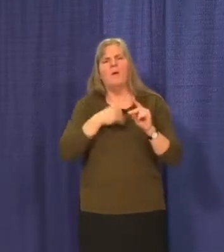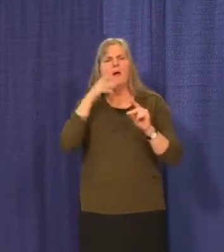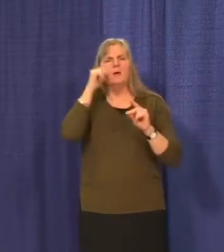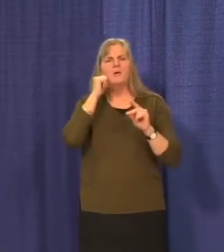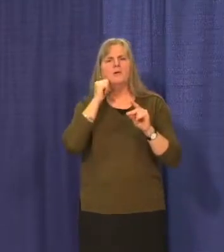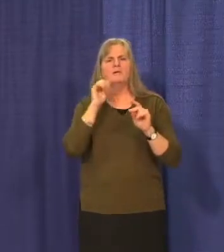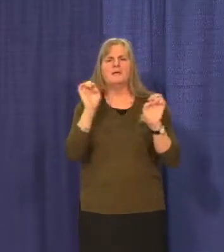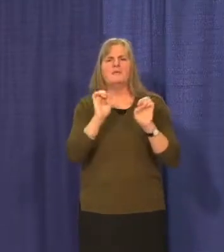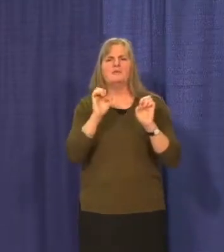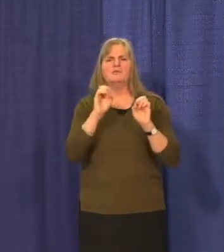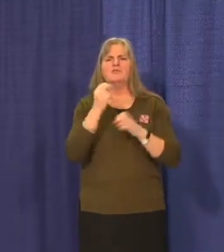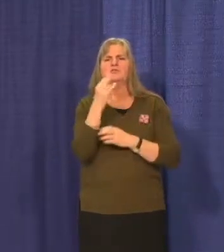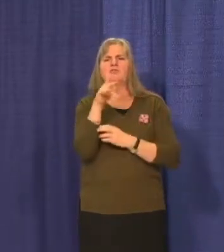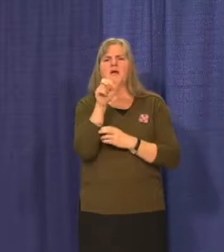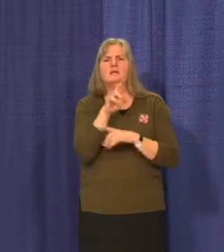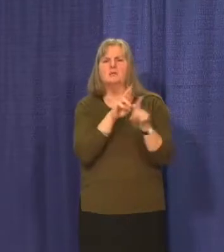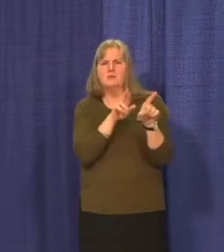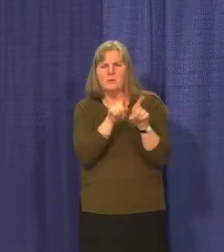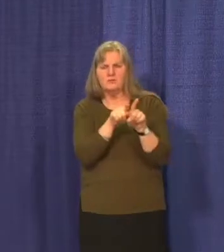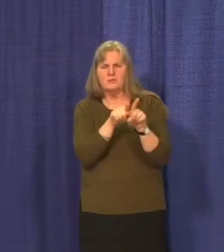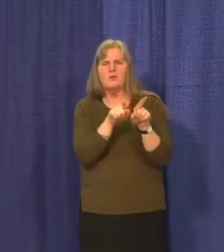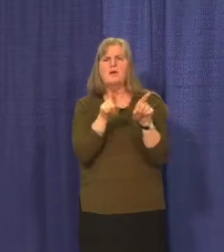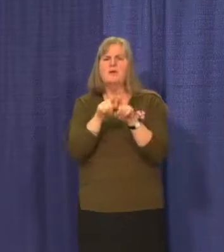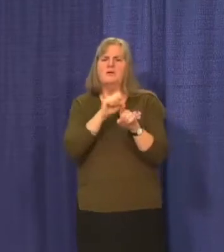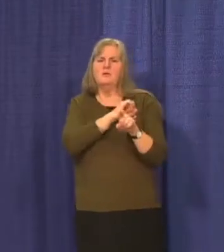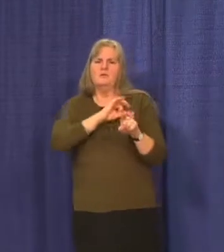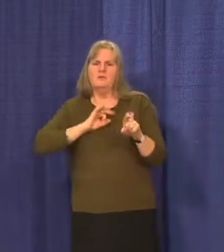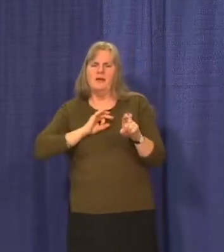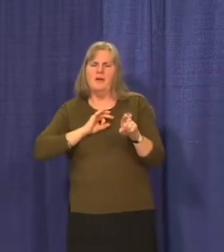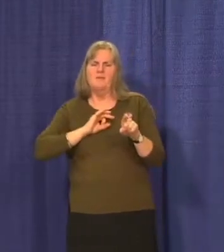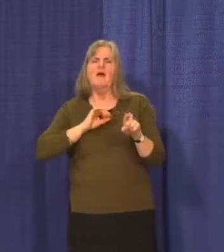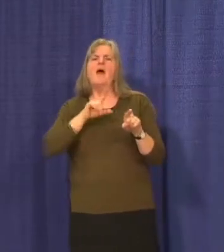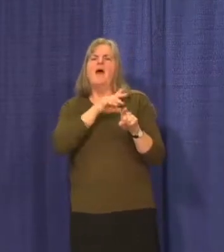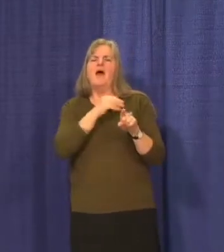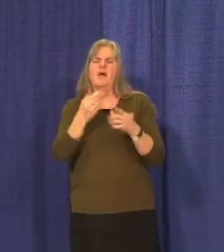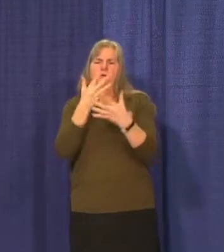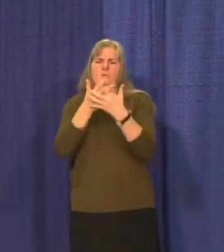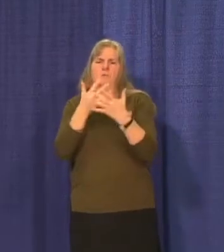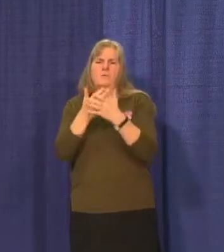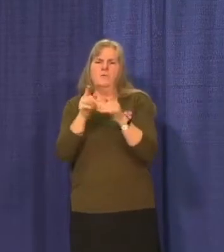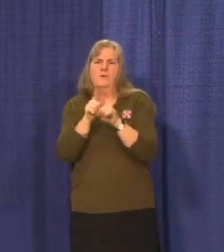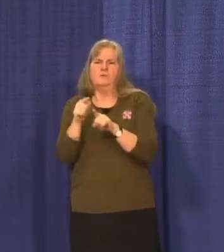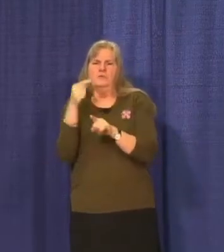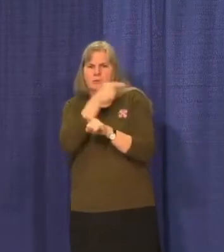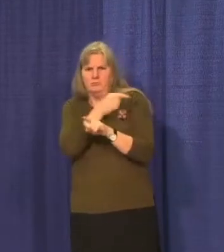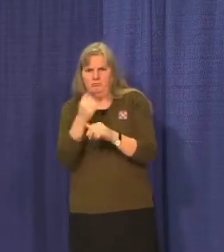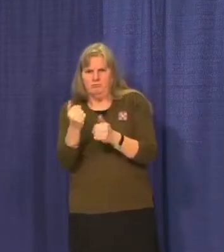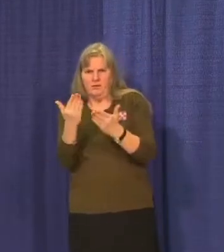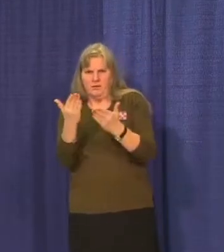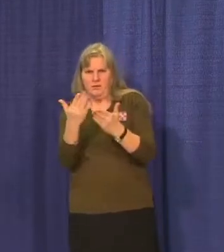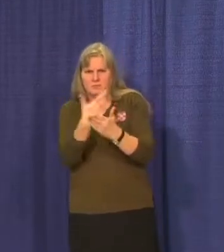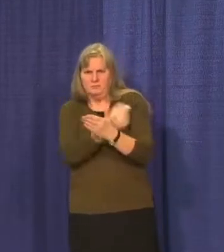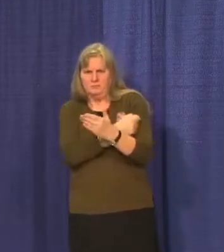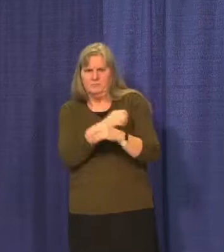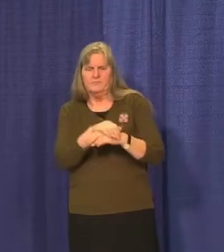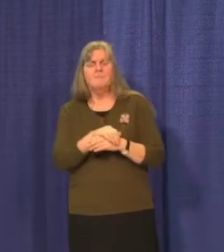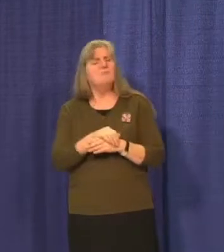Whitehorse emergency shelter, as well as staff and inmates out of the Whitehorse correctional Centre.